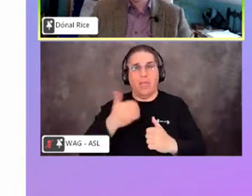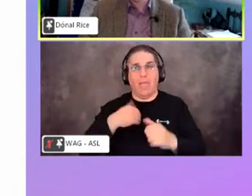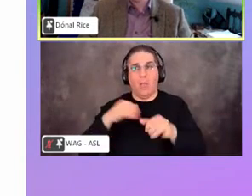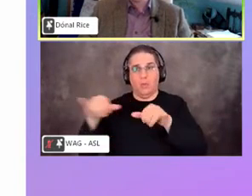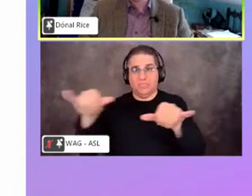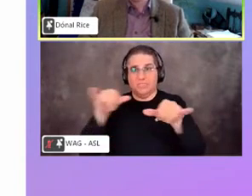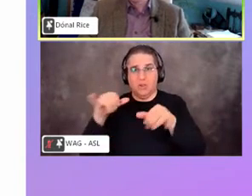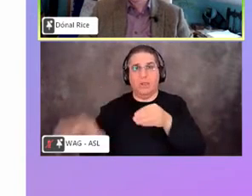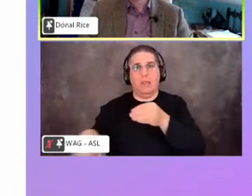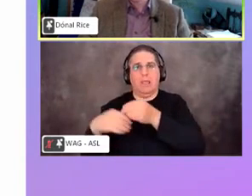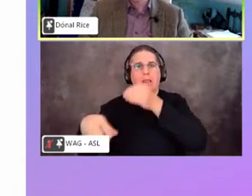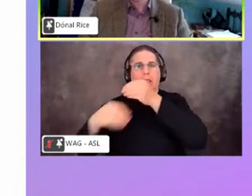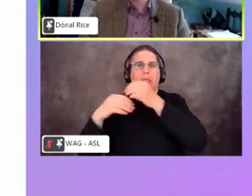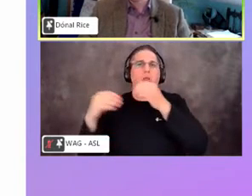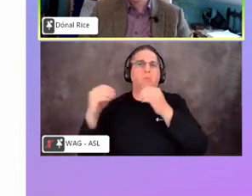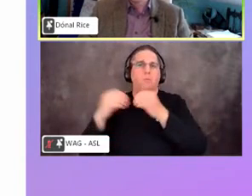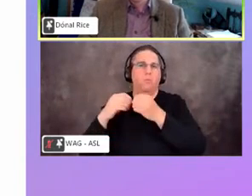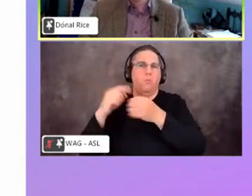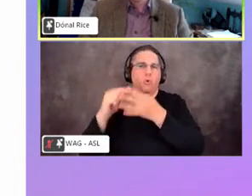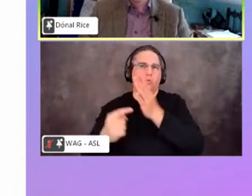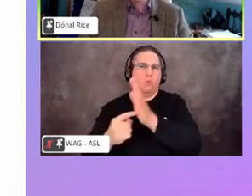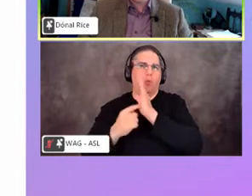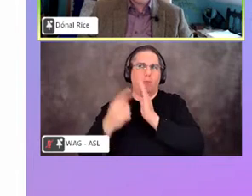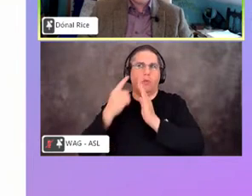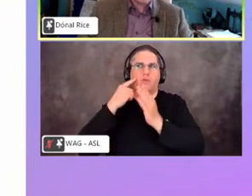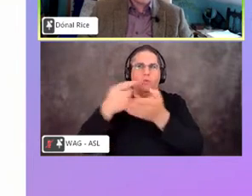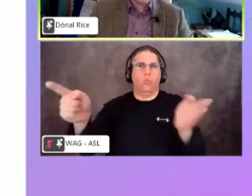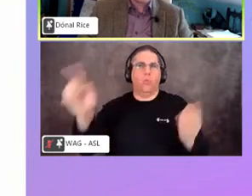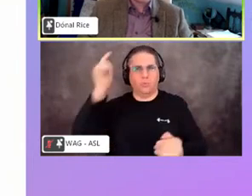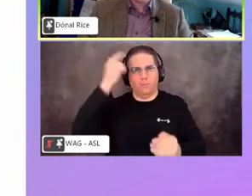And three zero one five four nine, which is roughly equivalent but not identical